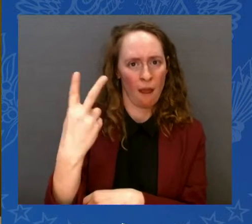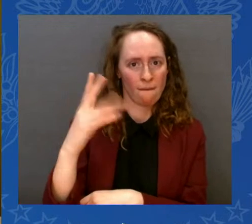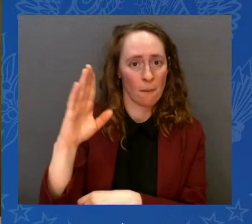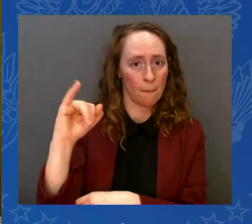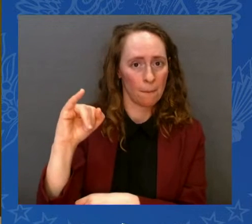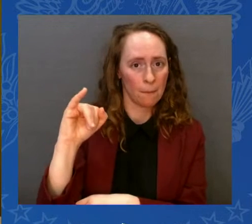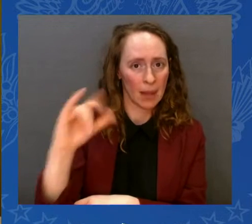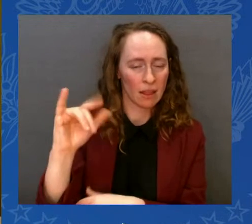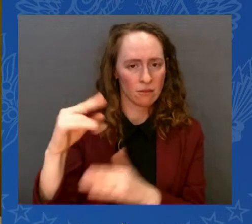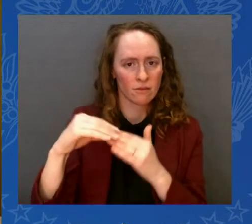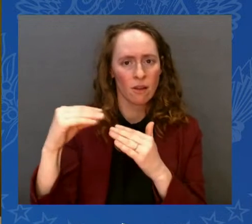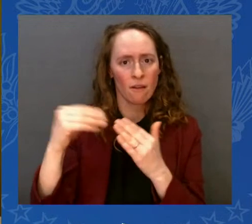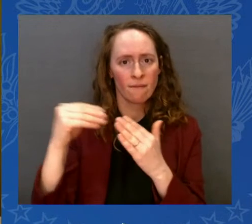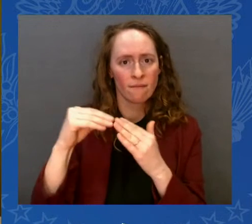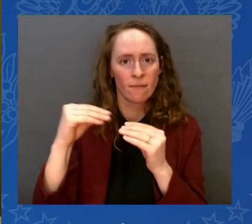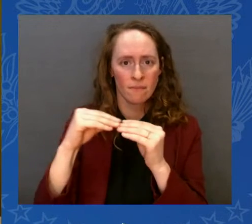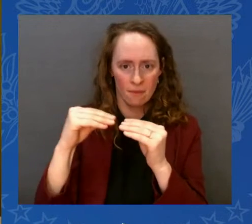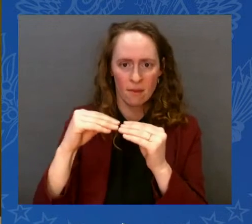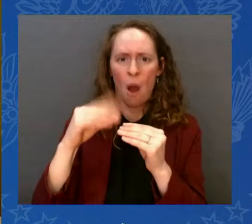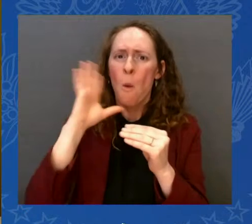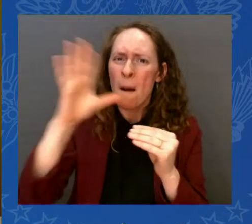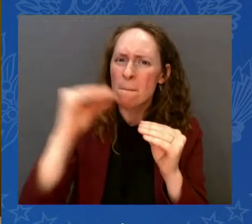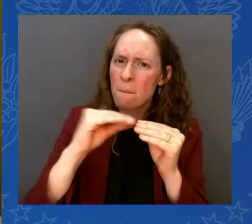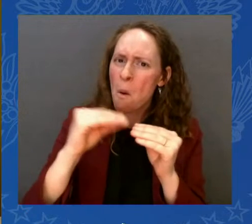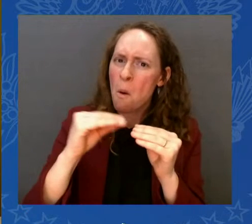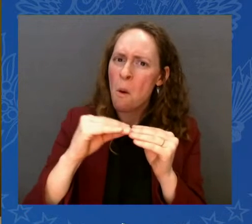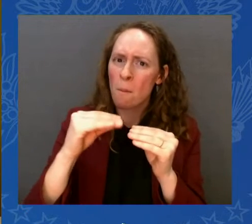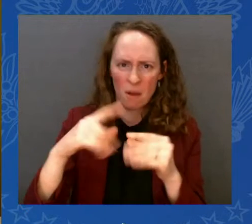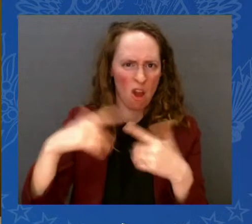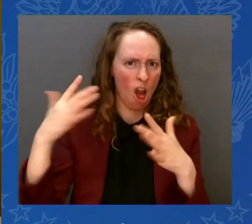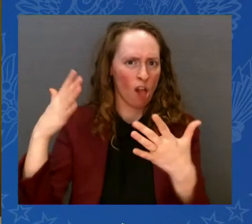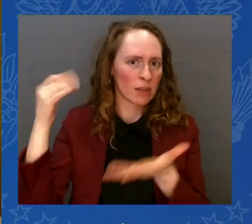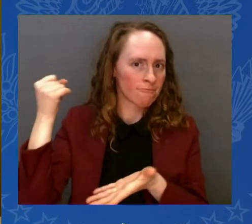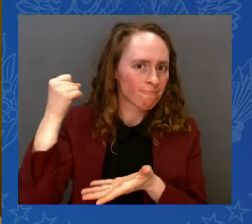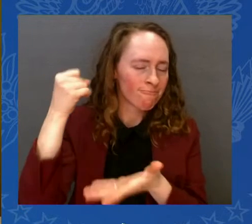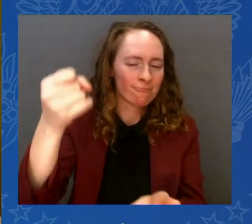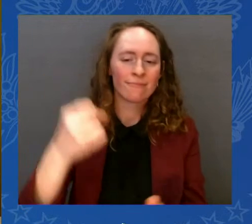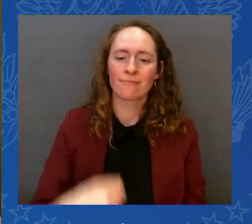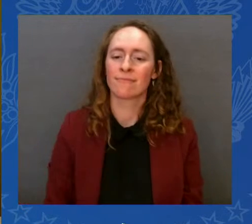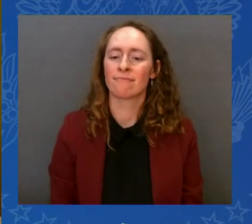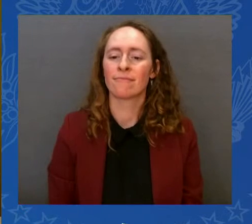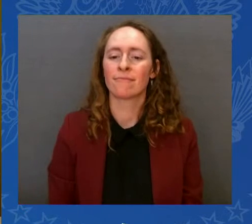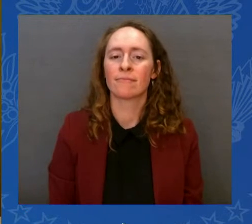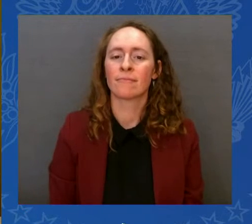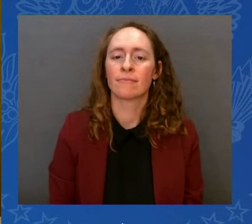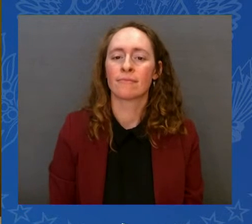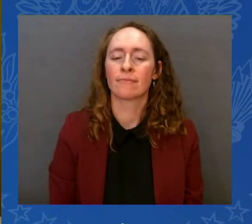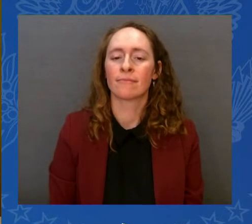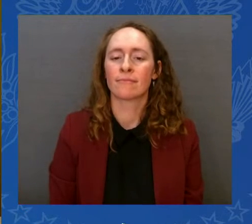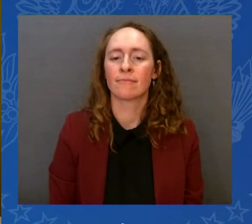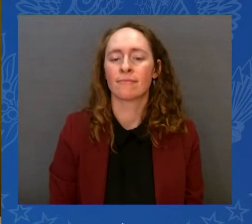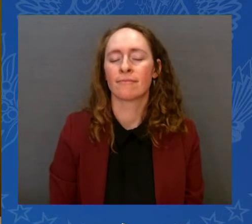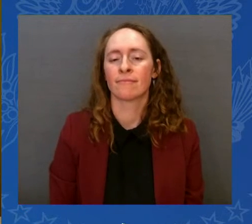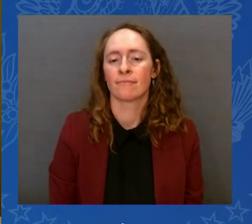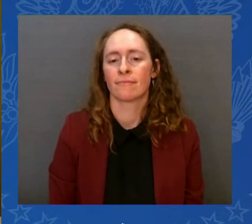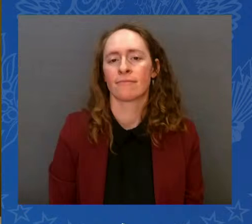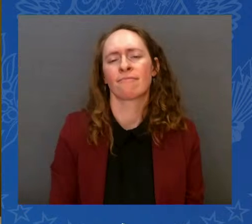and I know you all -- we all know it; we don't -- I don't think we think about it that much -- that there are about --